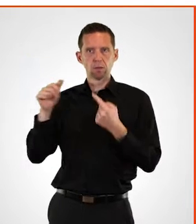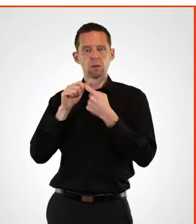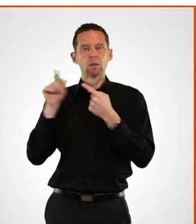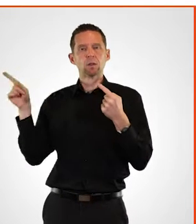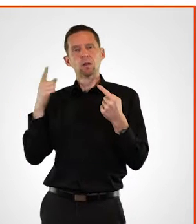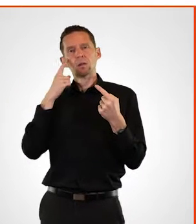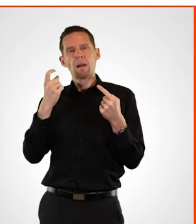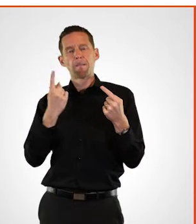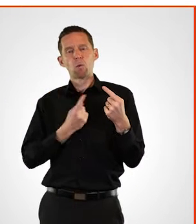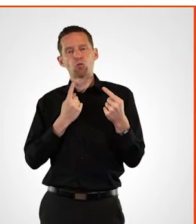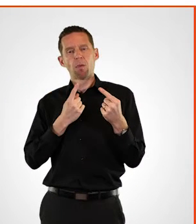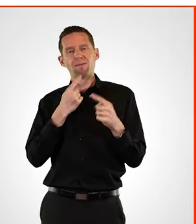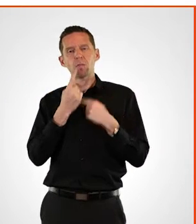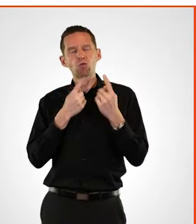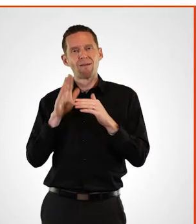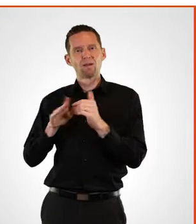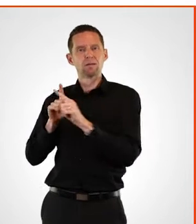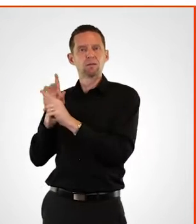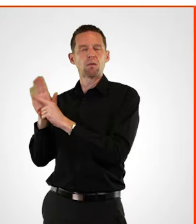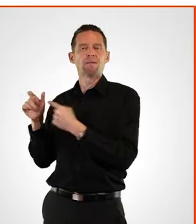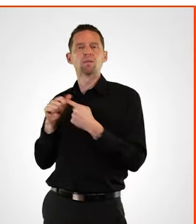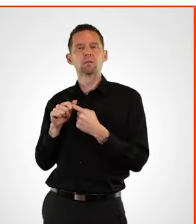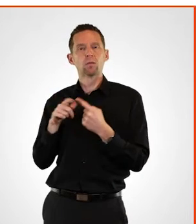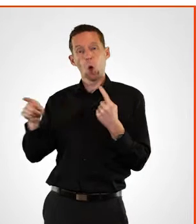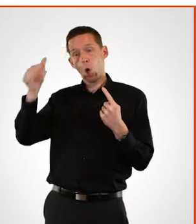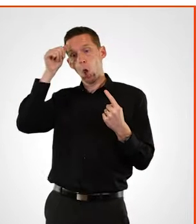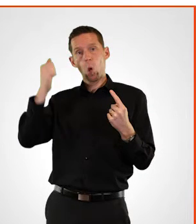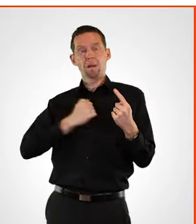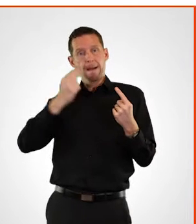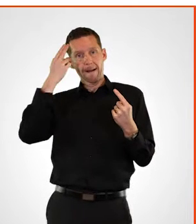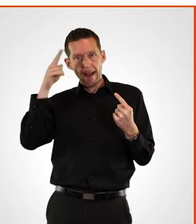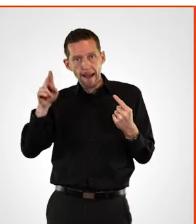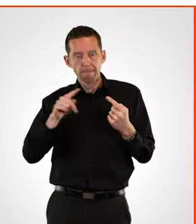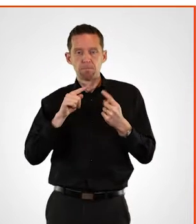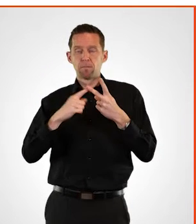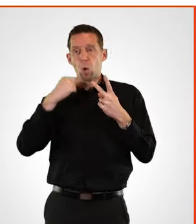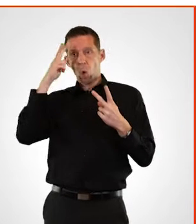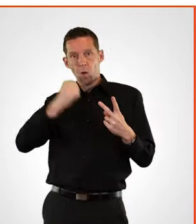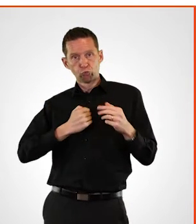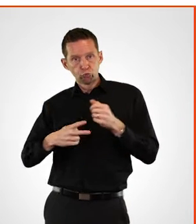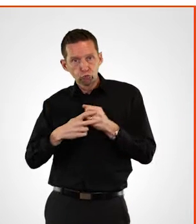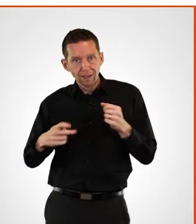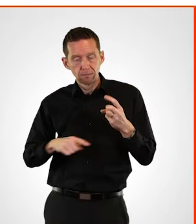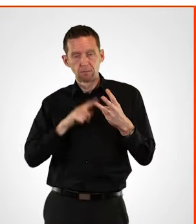Identify personal data about themselves, so that they know their names, they know their addresses,